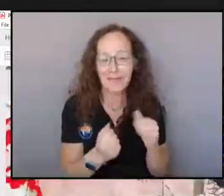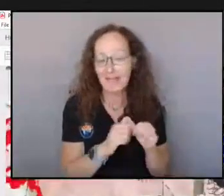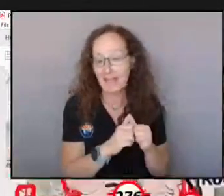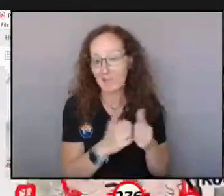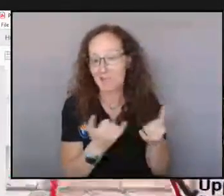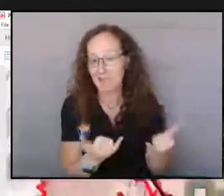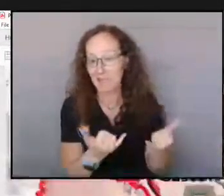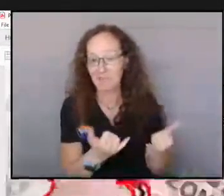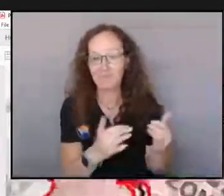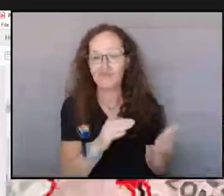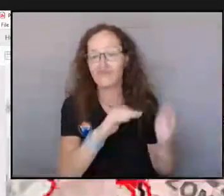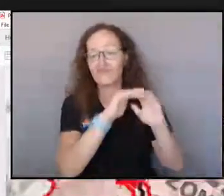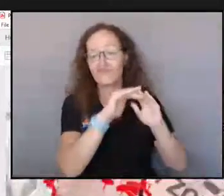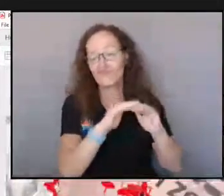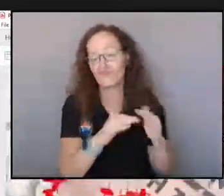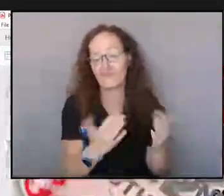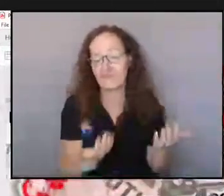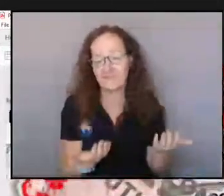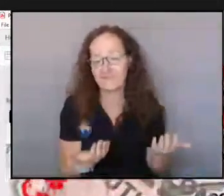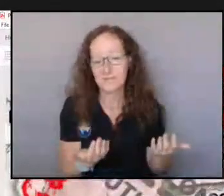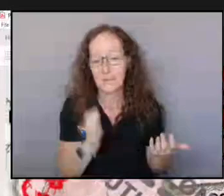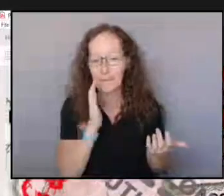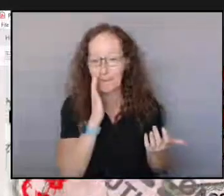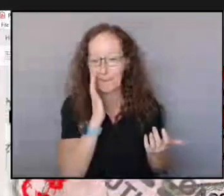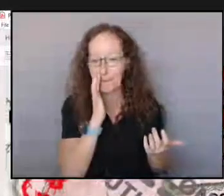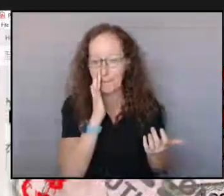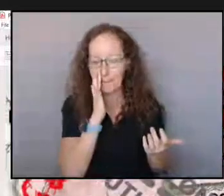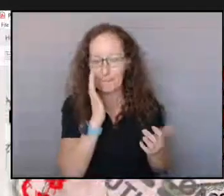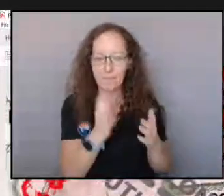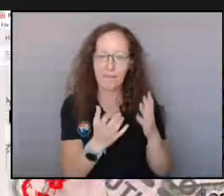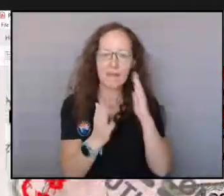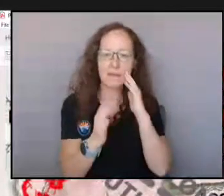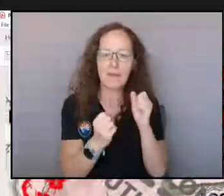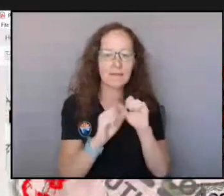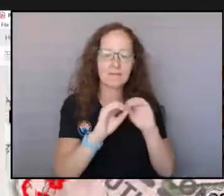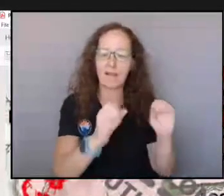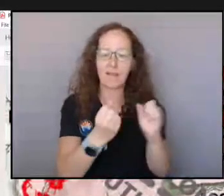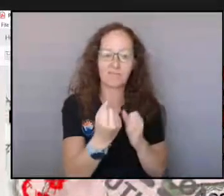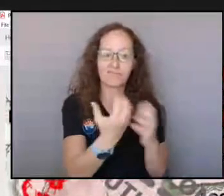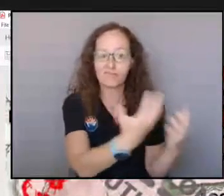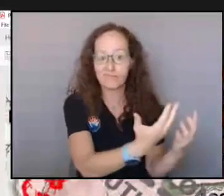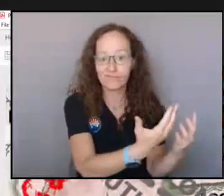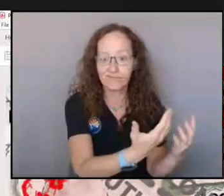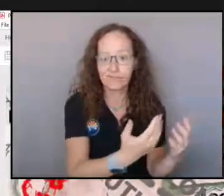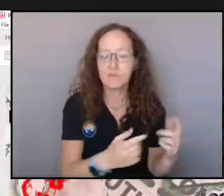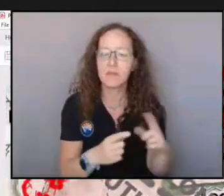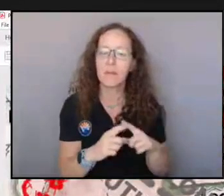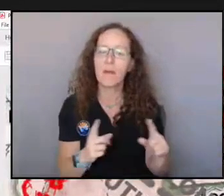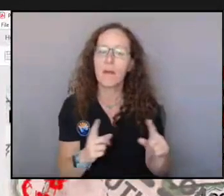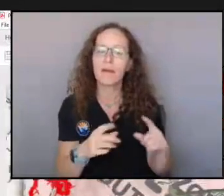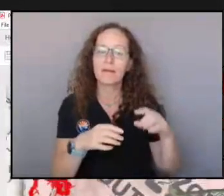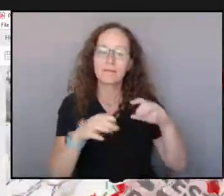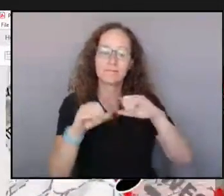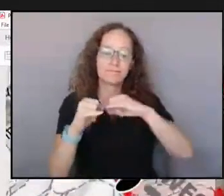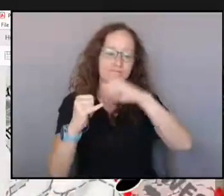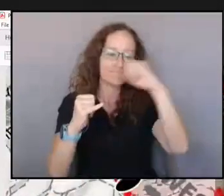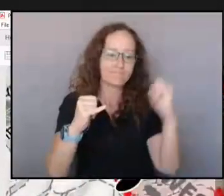I'M NOT EXPECTING ANYTHING TO COME OUT OF THERE. HOWEVER, YOU MAY SEE INTERIOR POCKETS BURN OUT OR HEAT SOURCES CONSUME WHATEVER LITTLE FUELS THEY HAVE